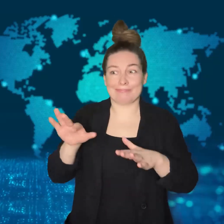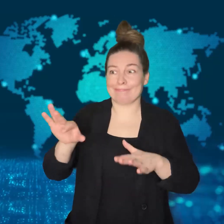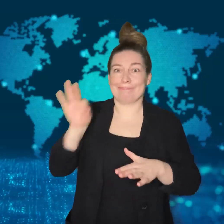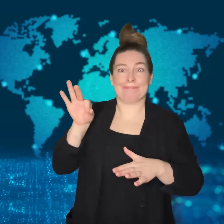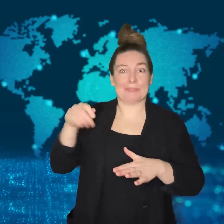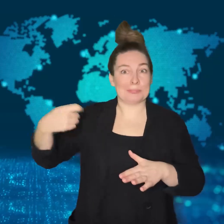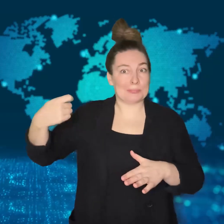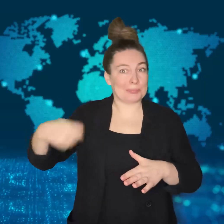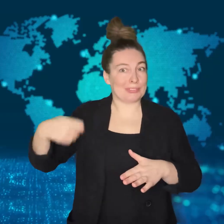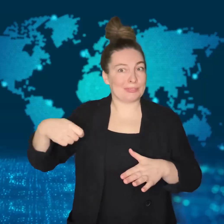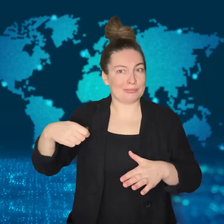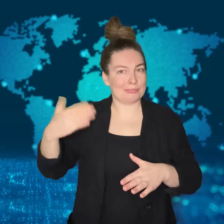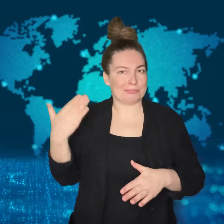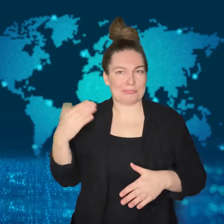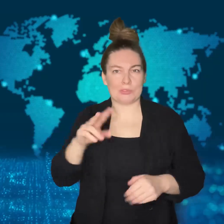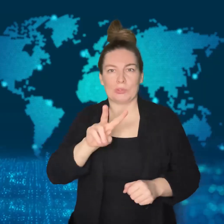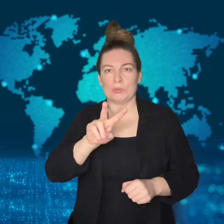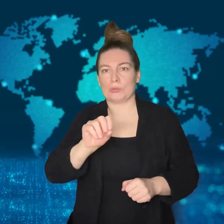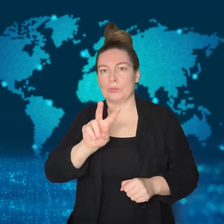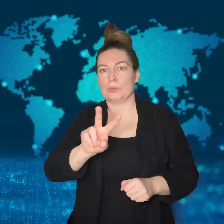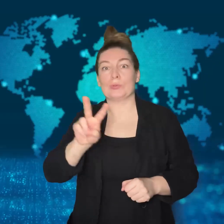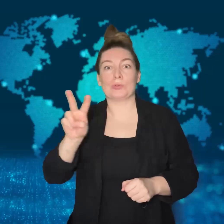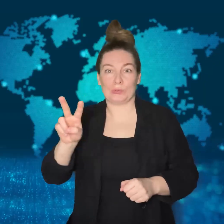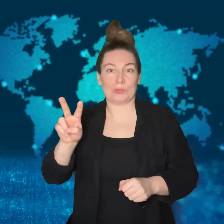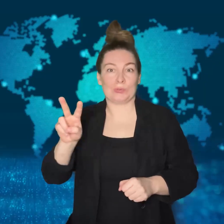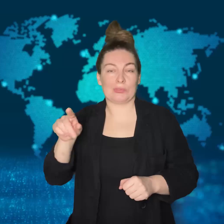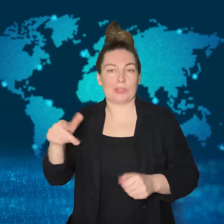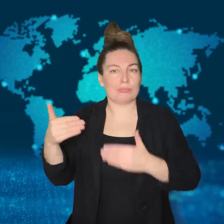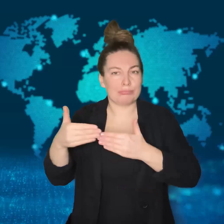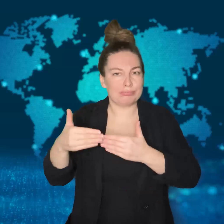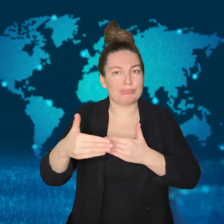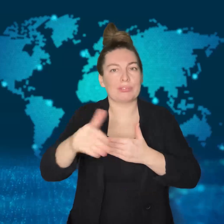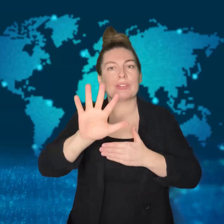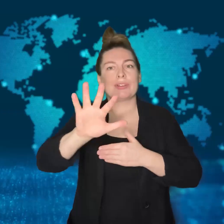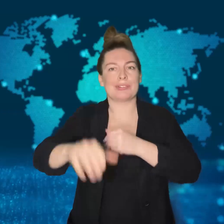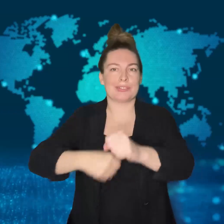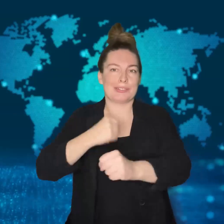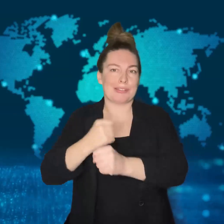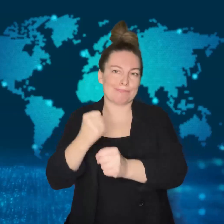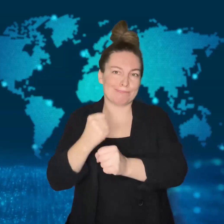are in control of Parliament.